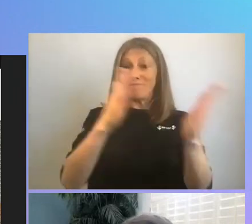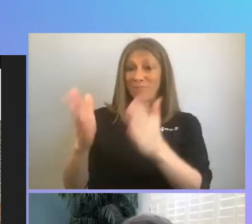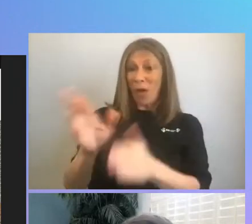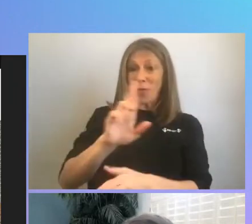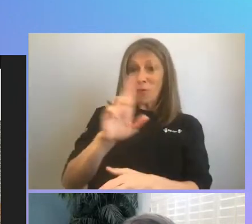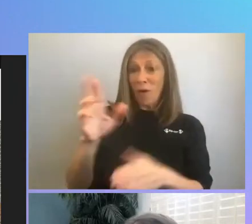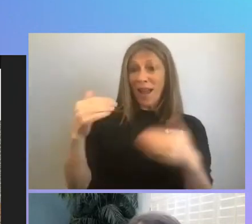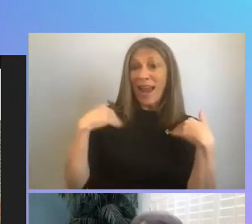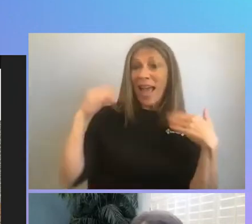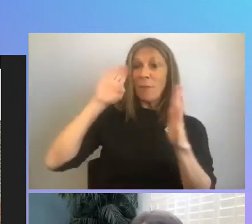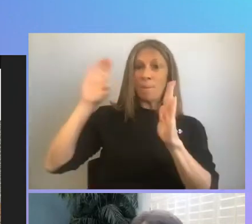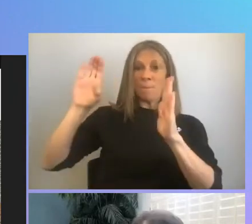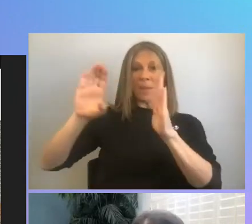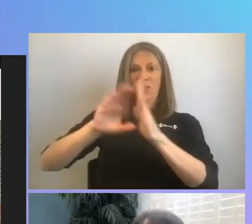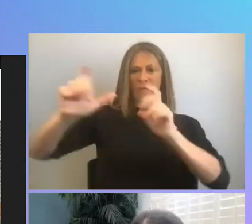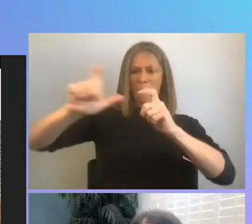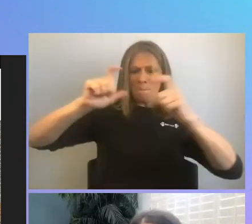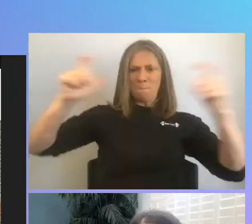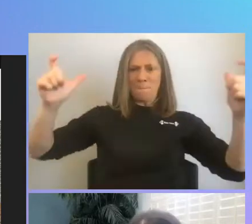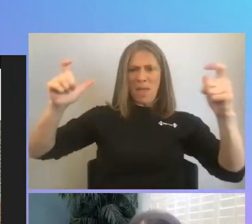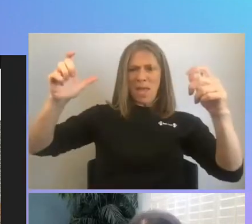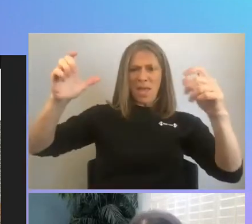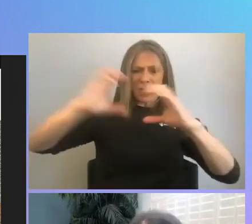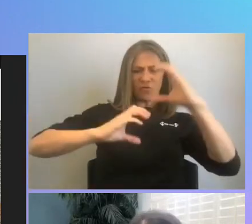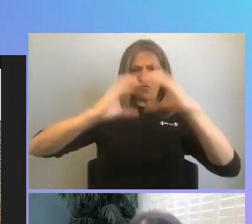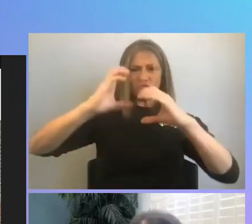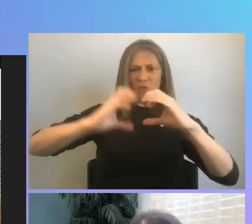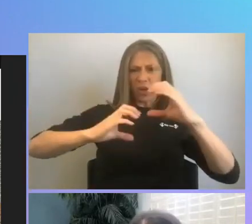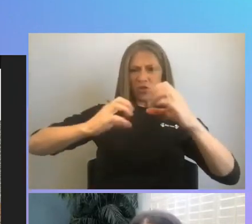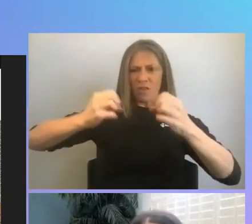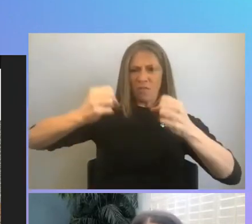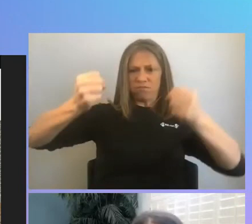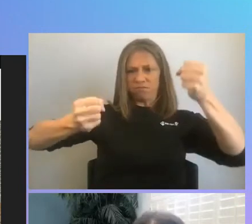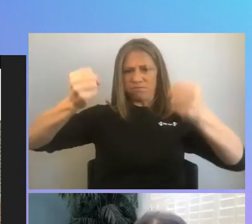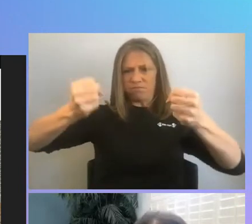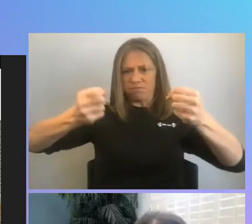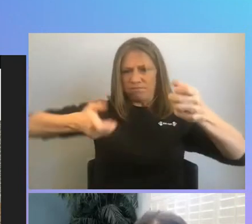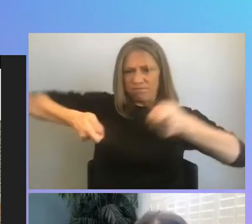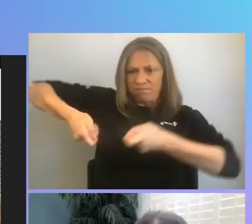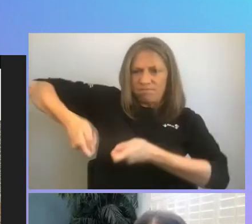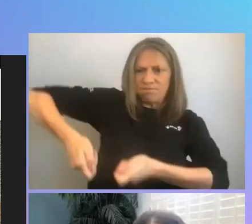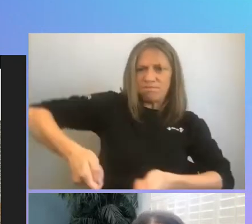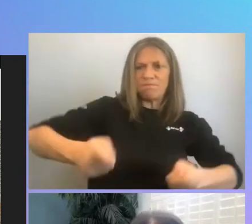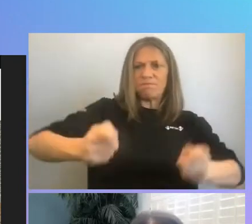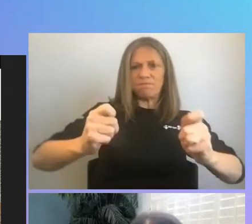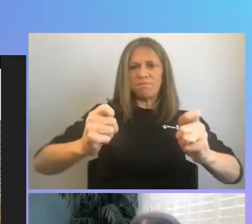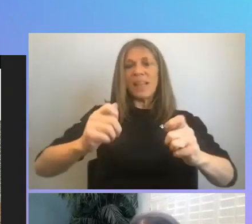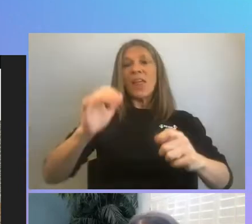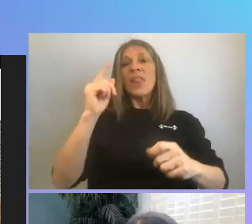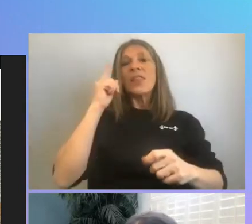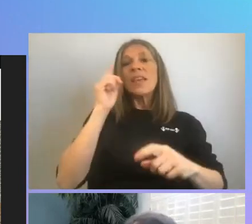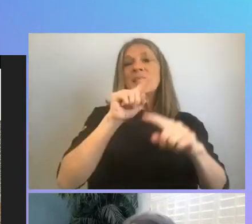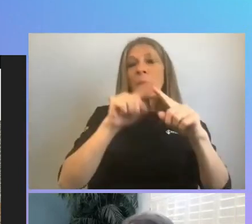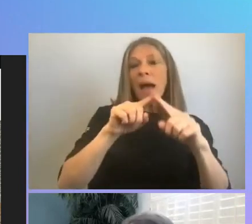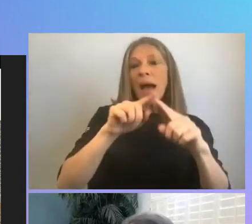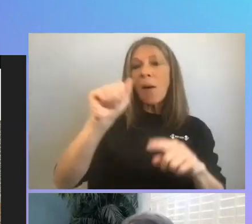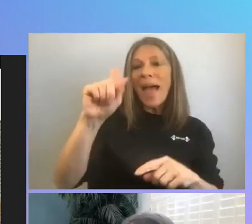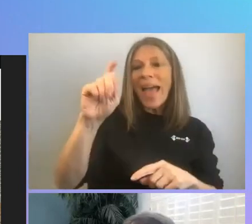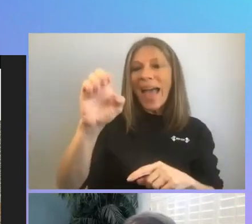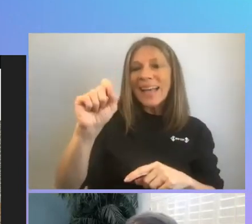picture of a large construction vehicle digging out the tool. I want you to think of things like Ax tools, Ax core, and